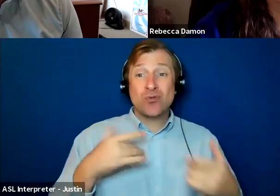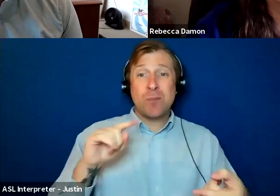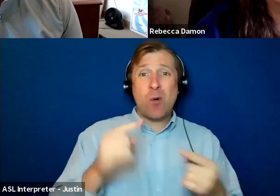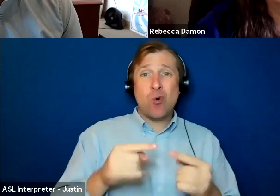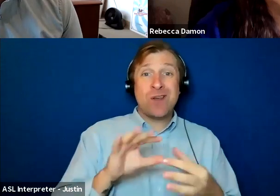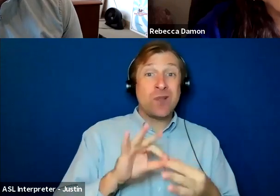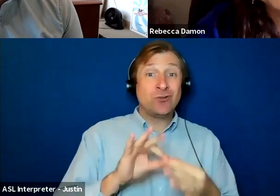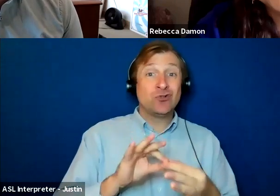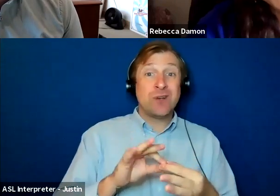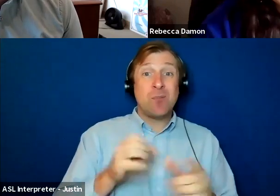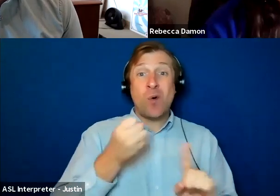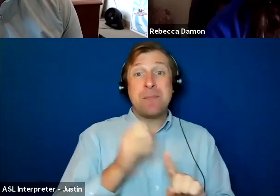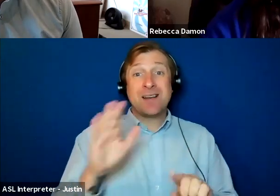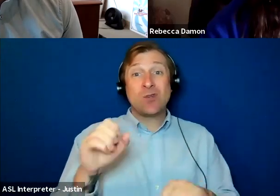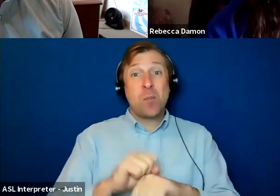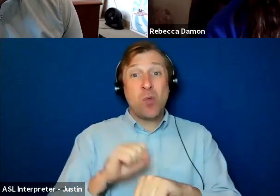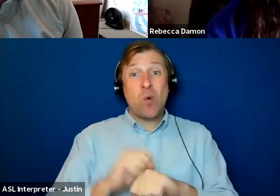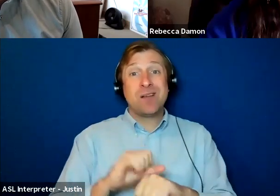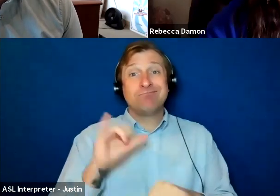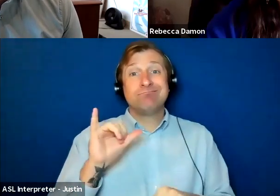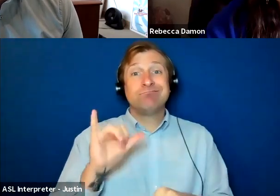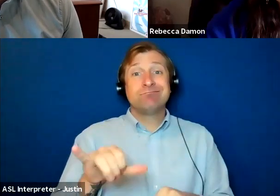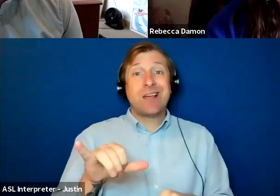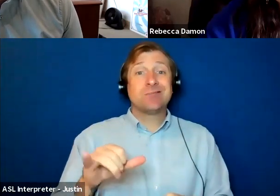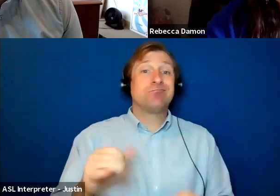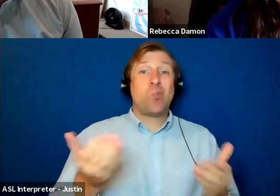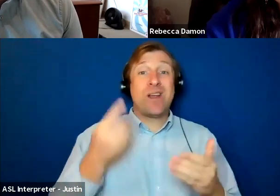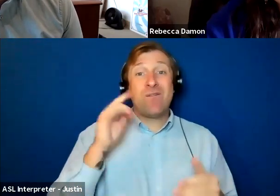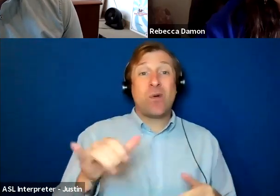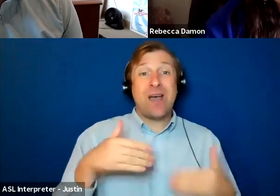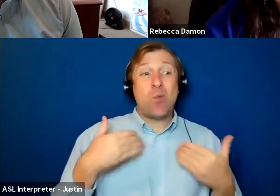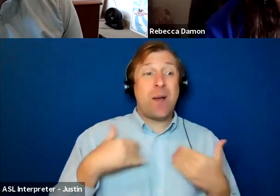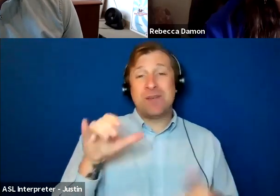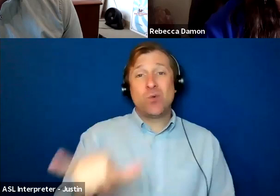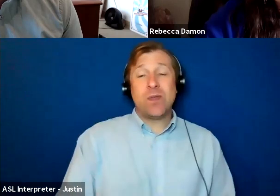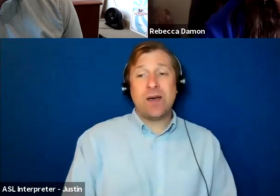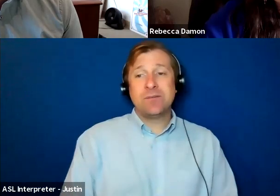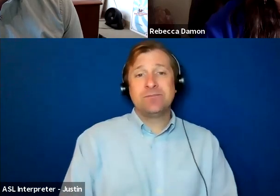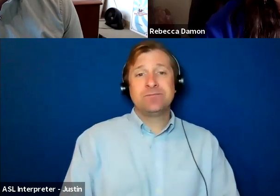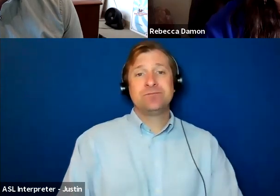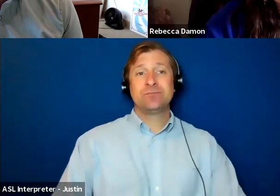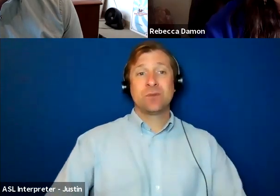or somehow impacting your employment, that's what we're here for and we're happy to do that. So the last thing I'll just say is,